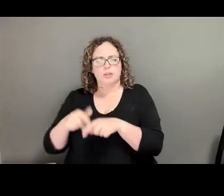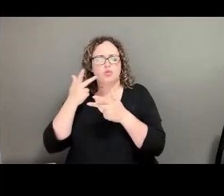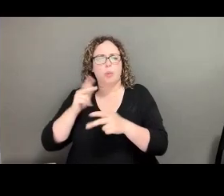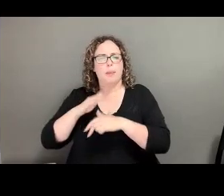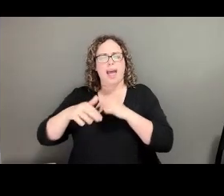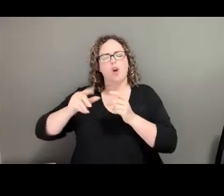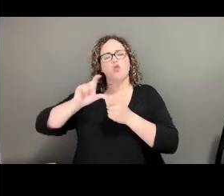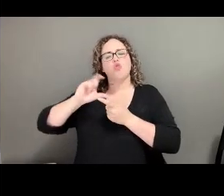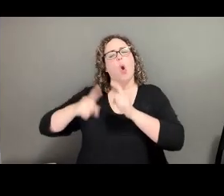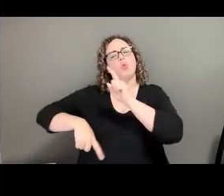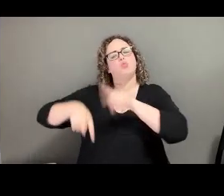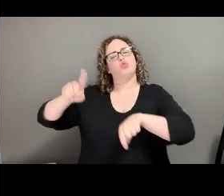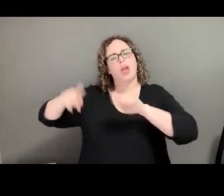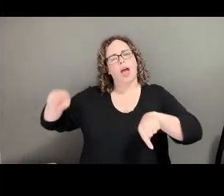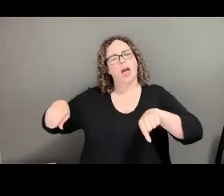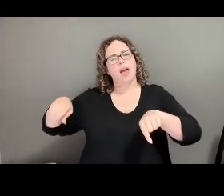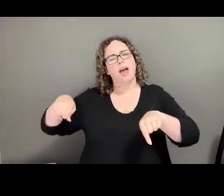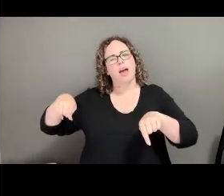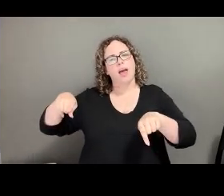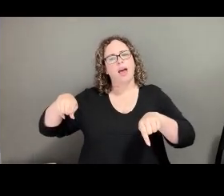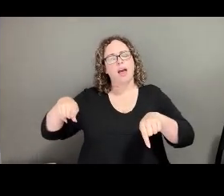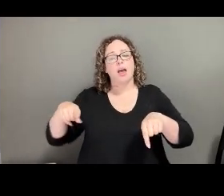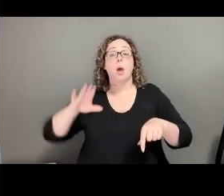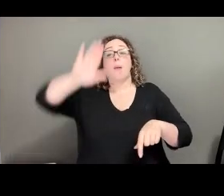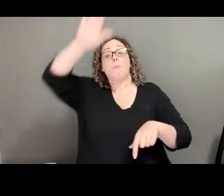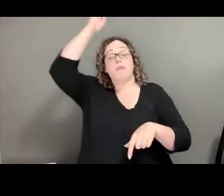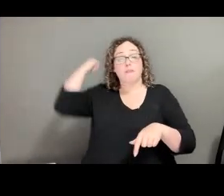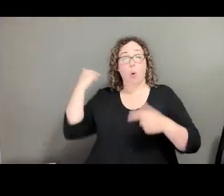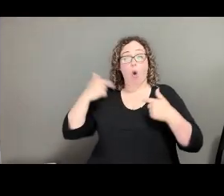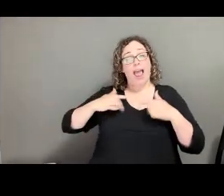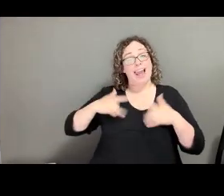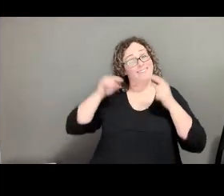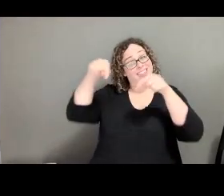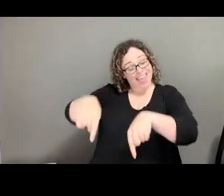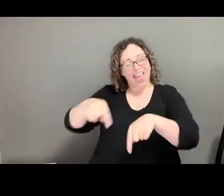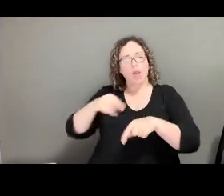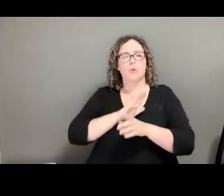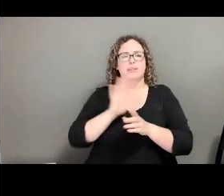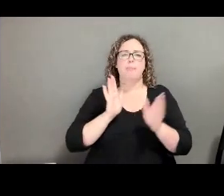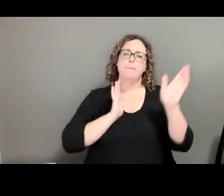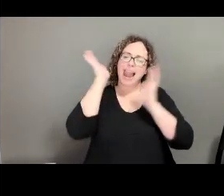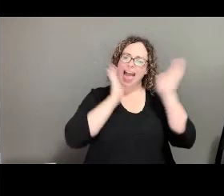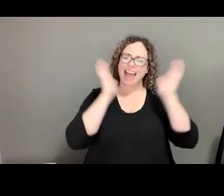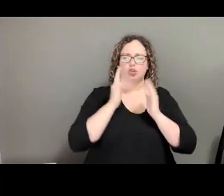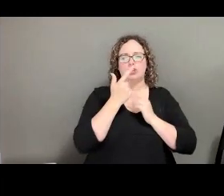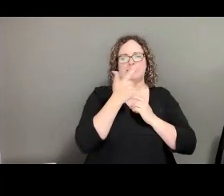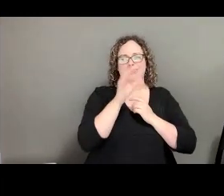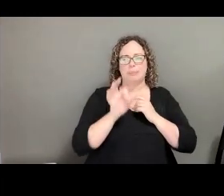it was probably maybe 70% Chinese, Malaysian and then Malaysian and then white people. So there were